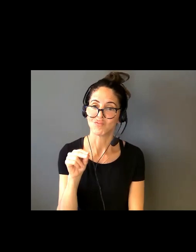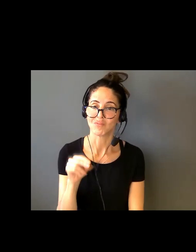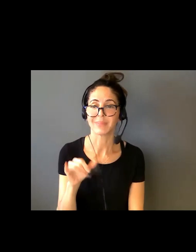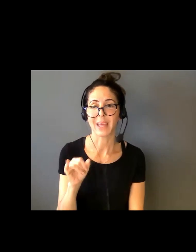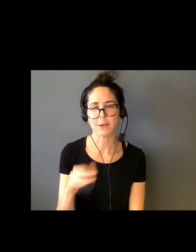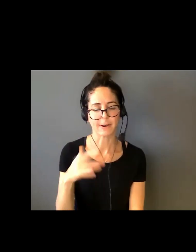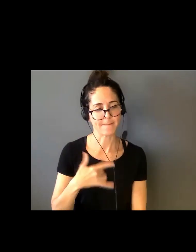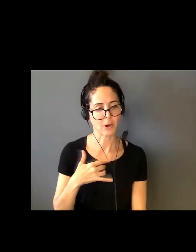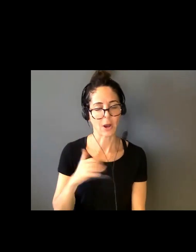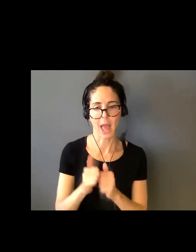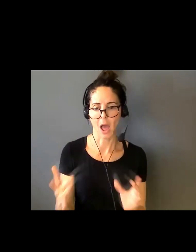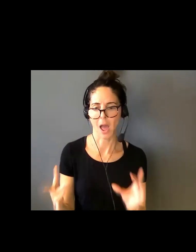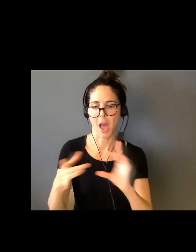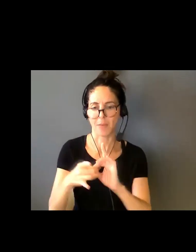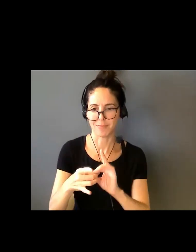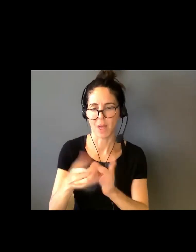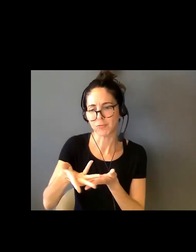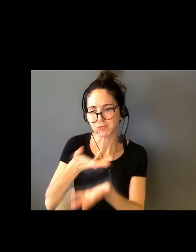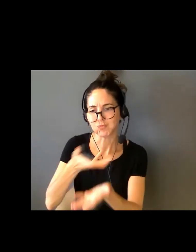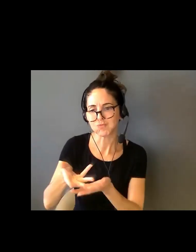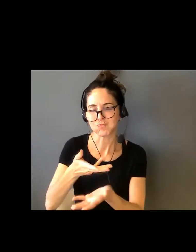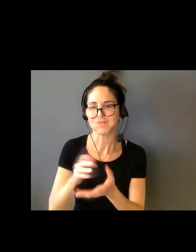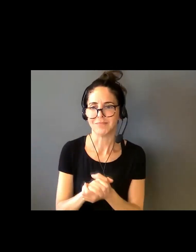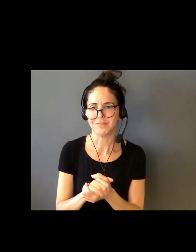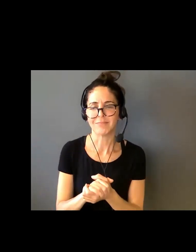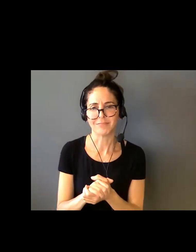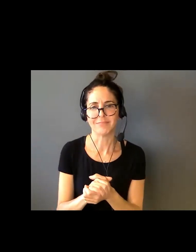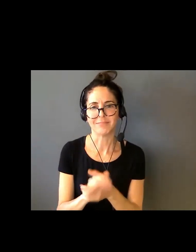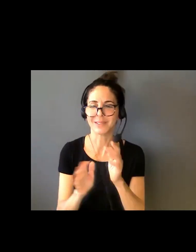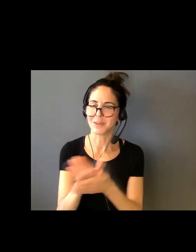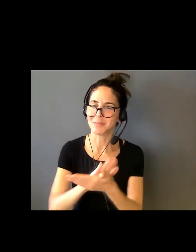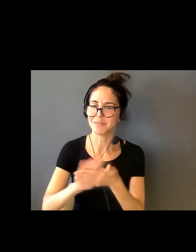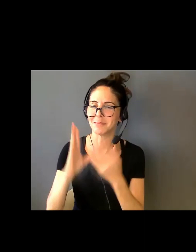with the people we can to work with. A lovely approach to research that I think is also